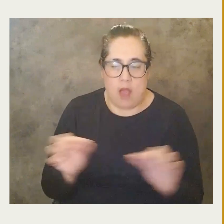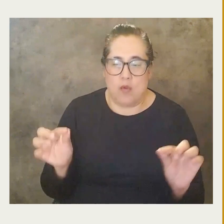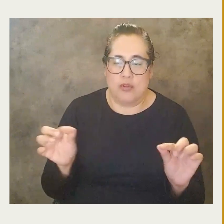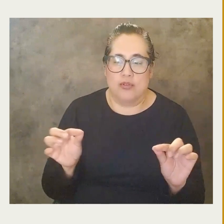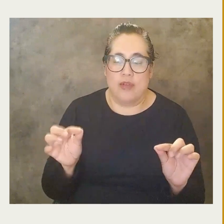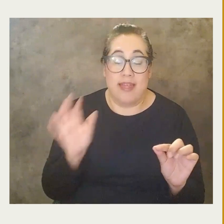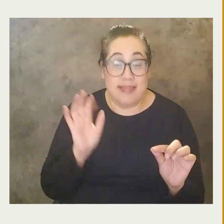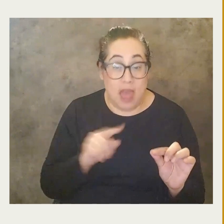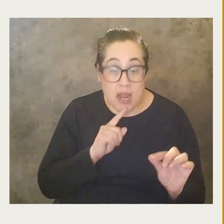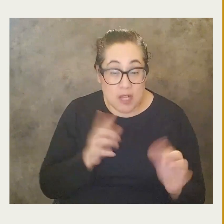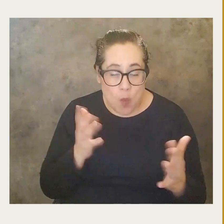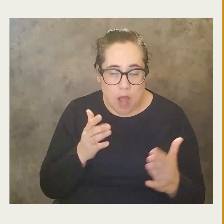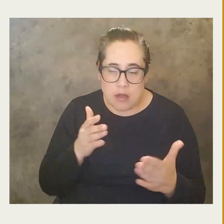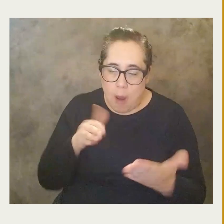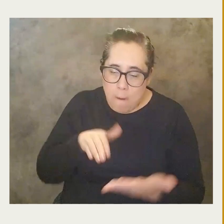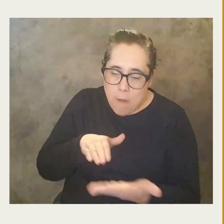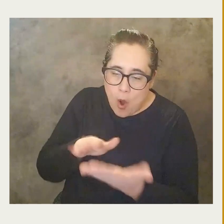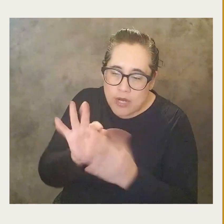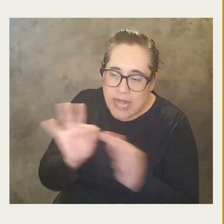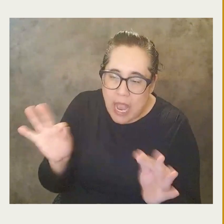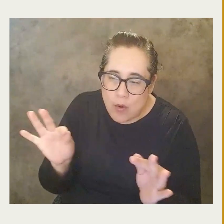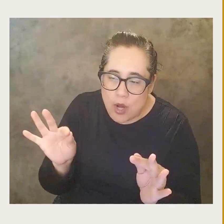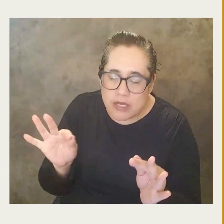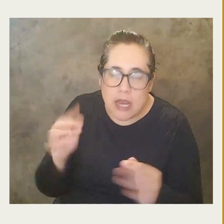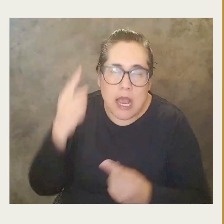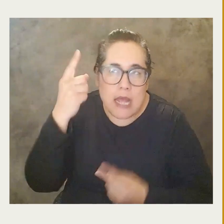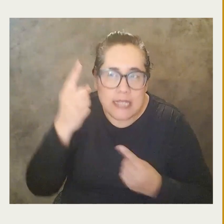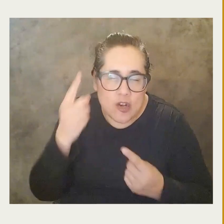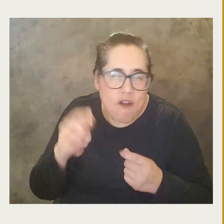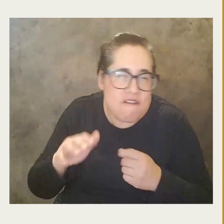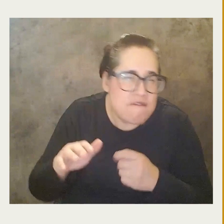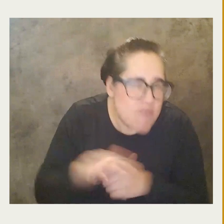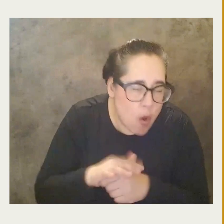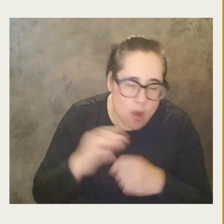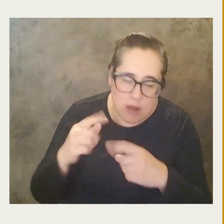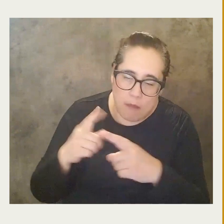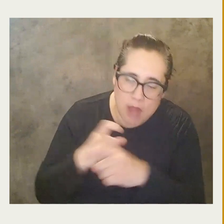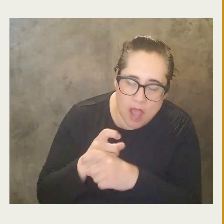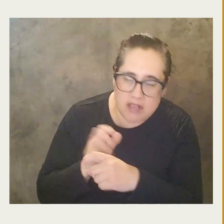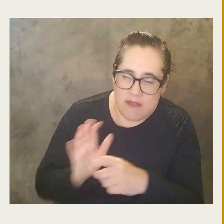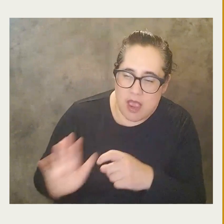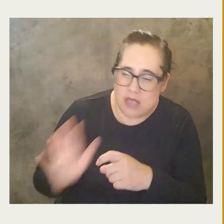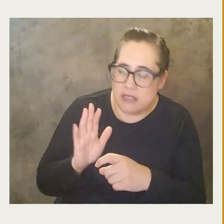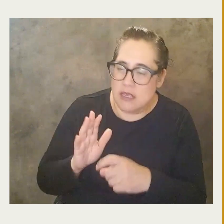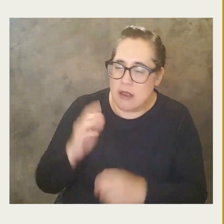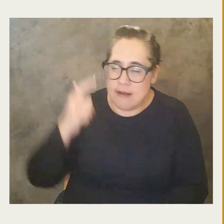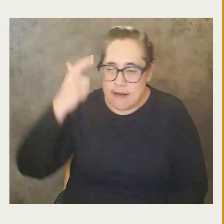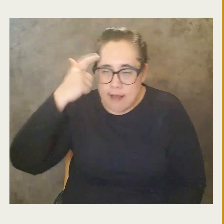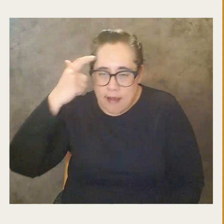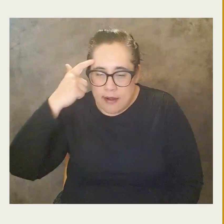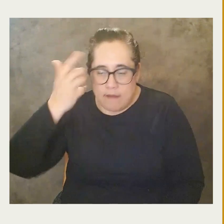an approach to language that takes into account the full, full complexity of its cognitive, social,